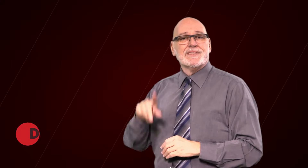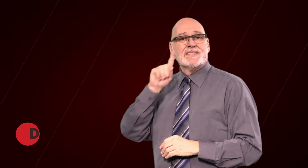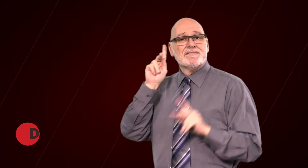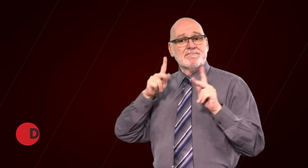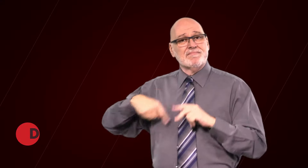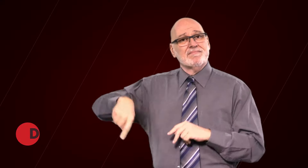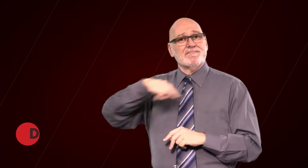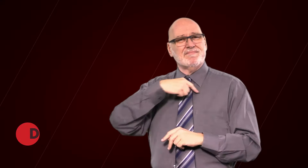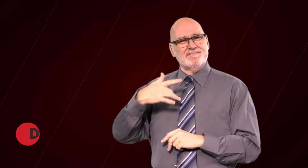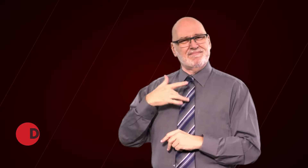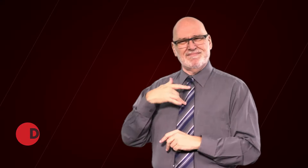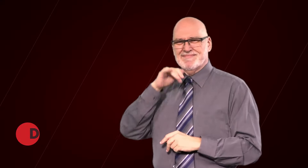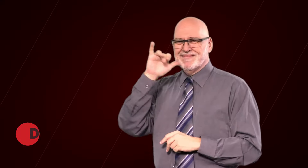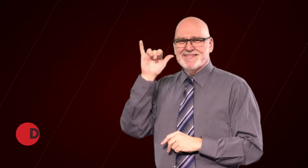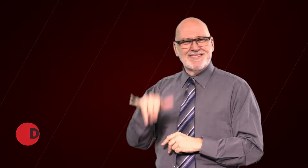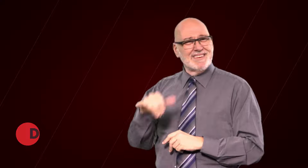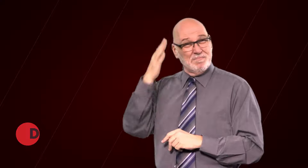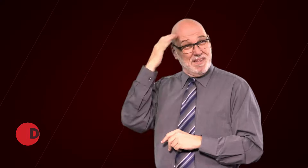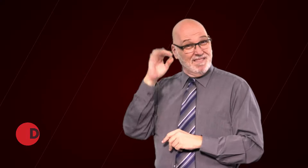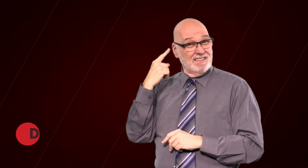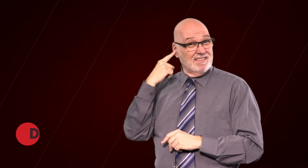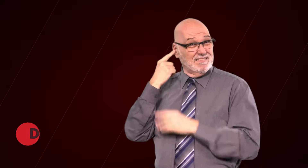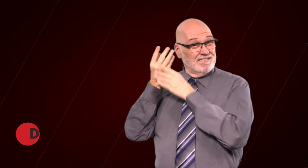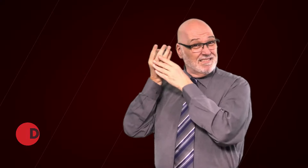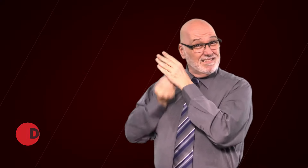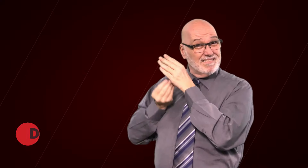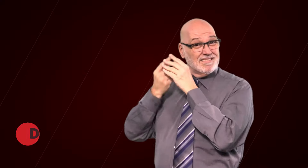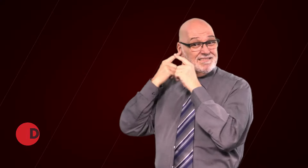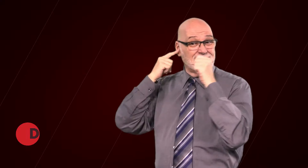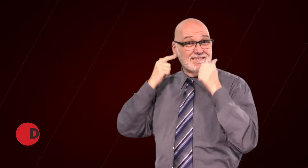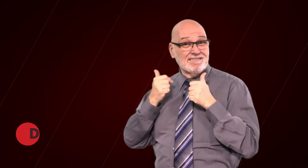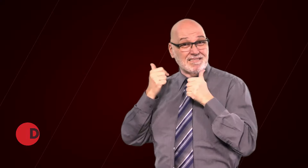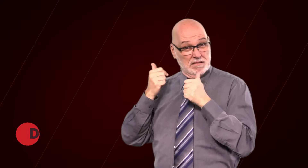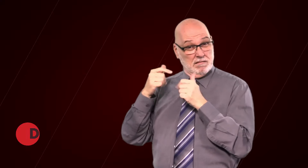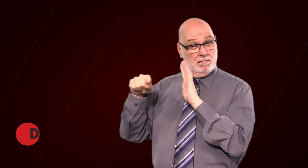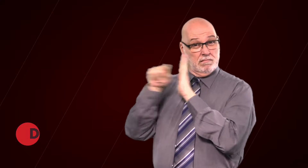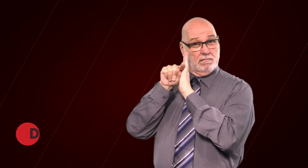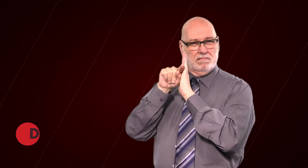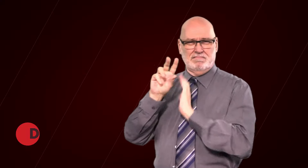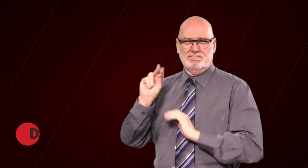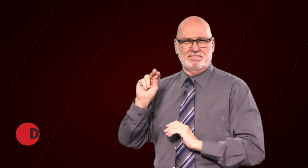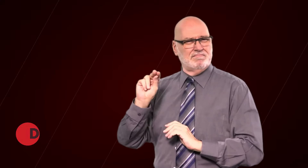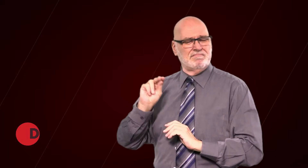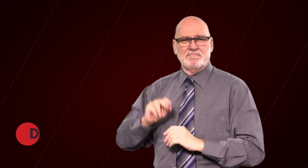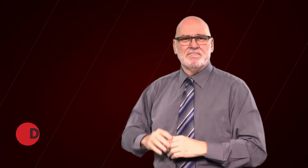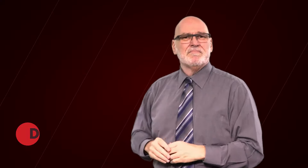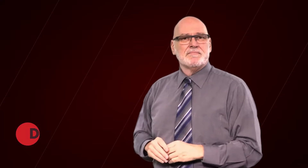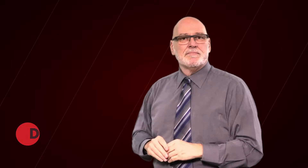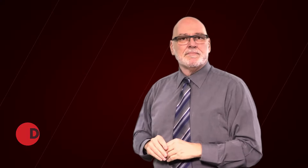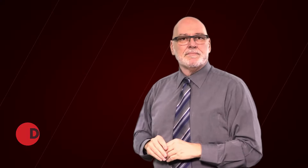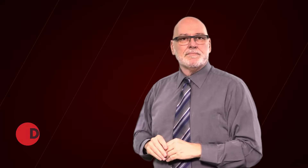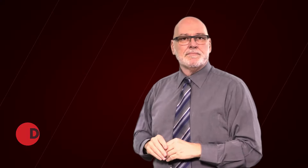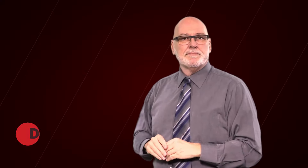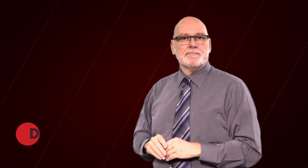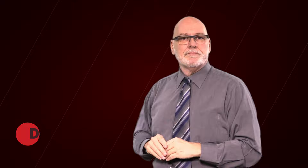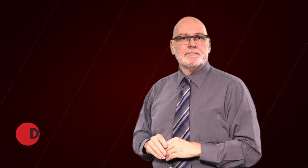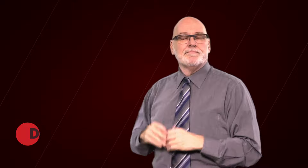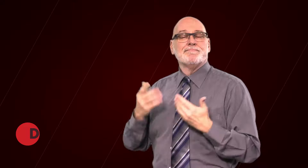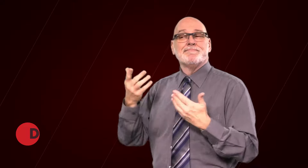Deaf people are not defined by their lack of hearing.